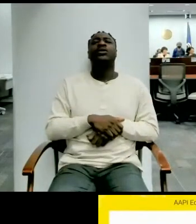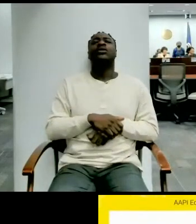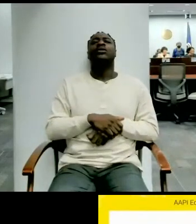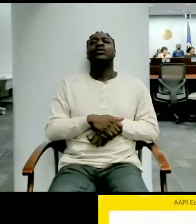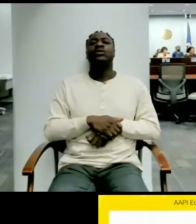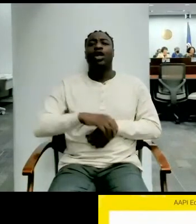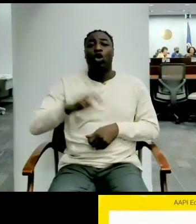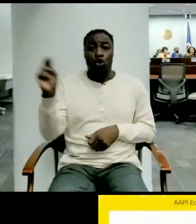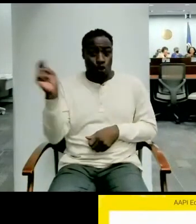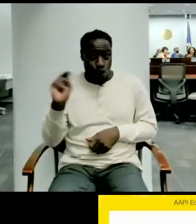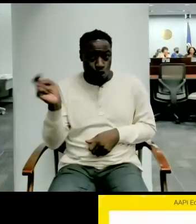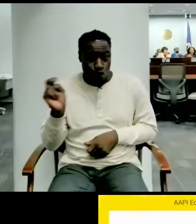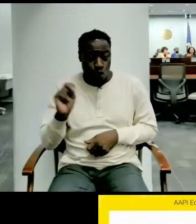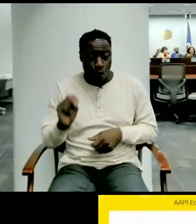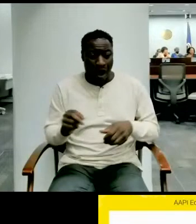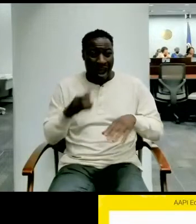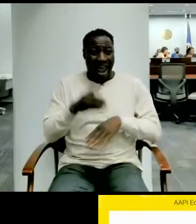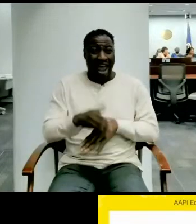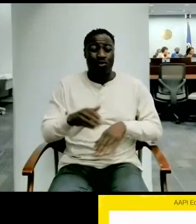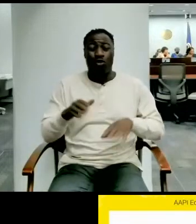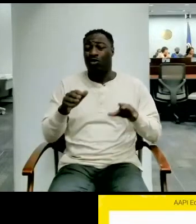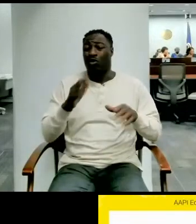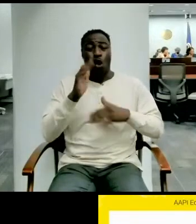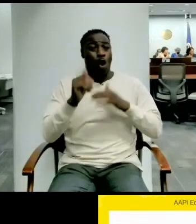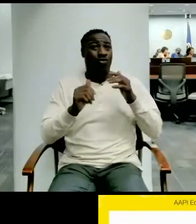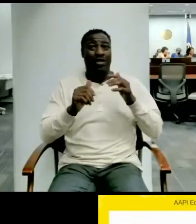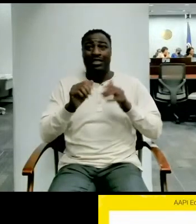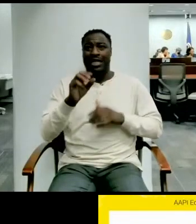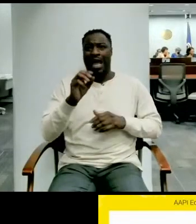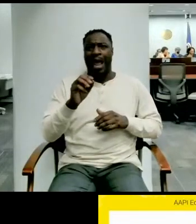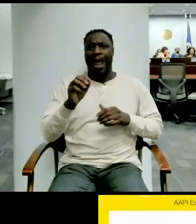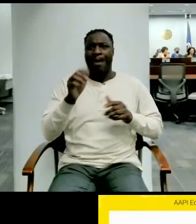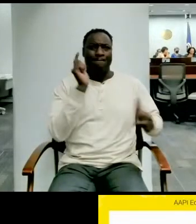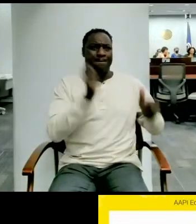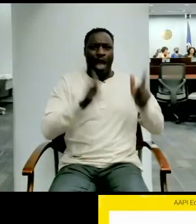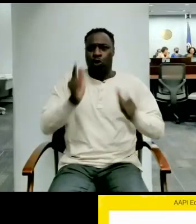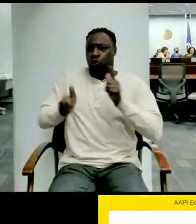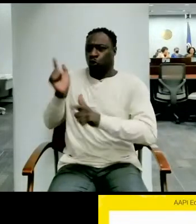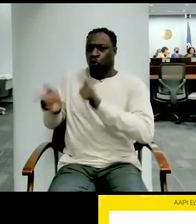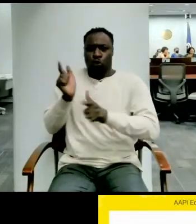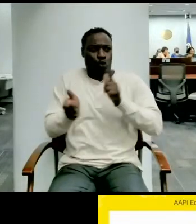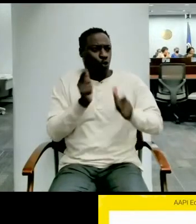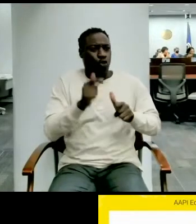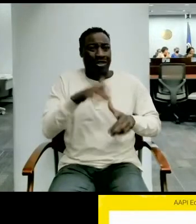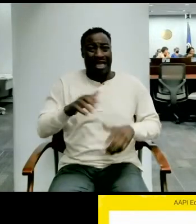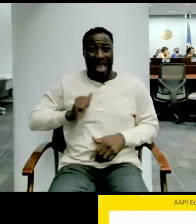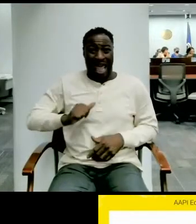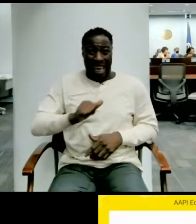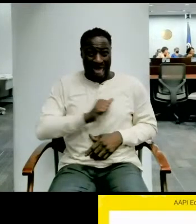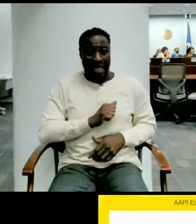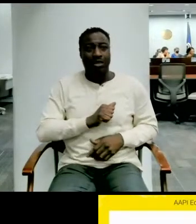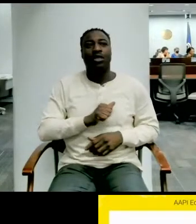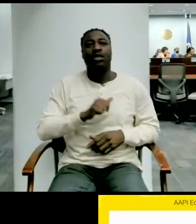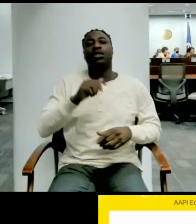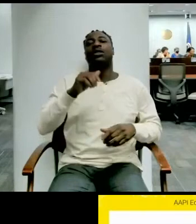basis following the horrific mass shootings in Atlanta, in that area last year in March.